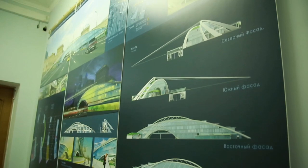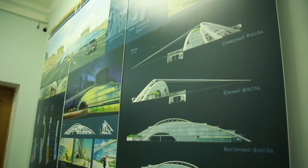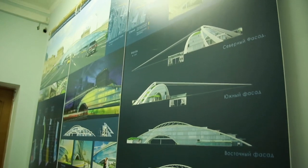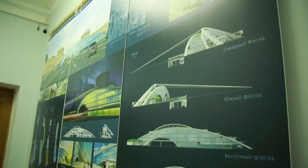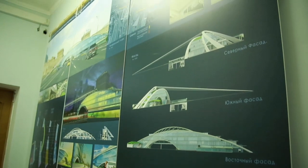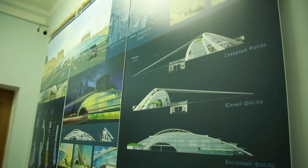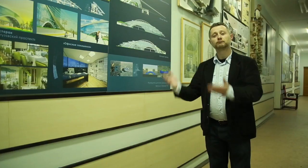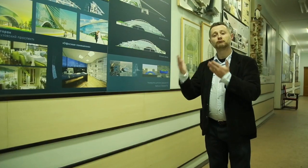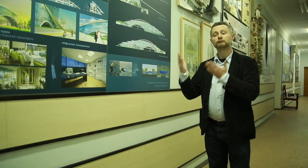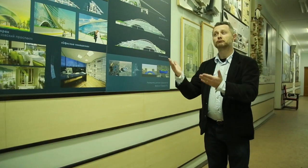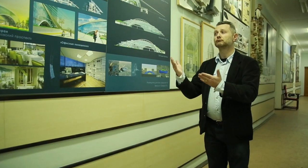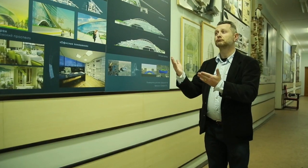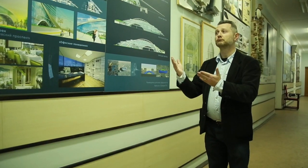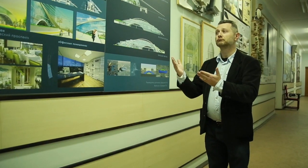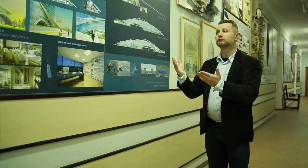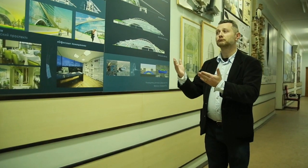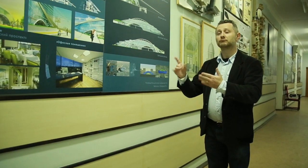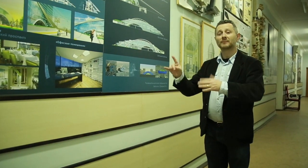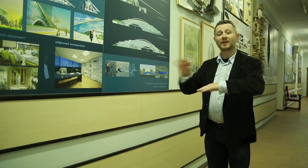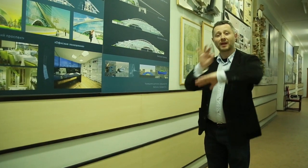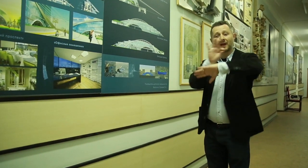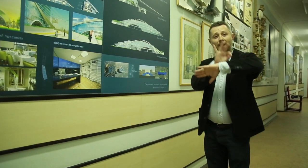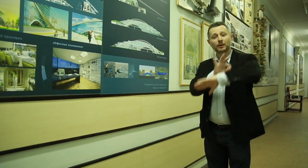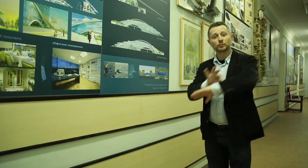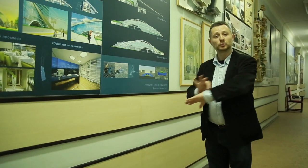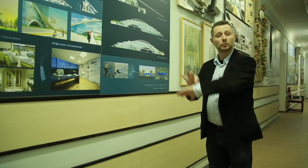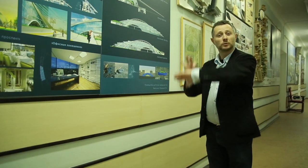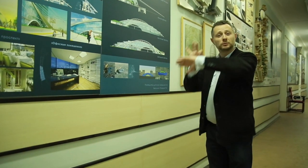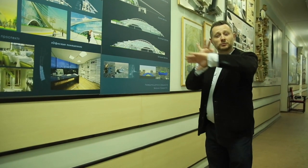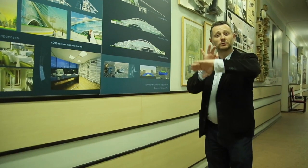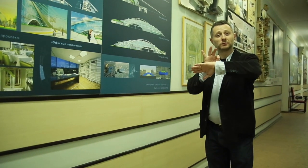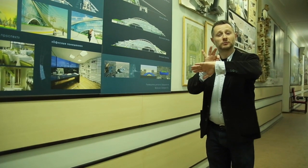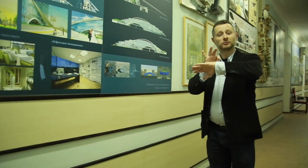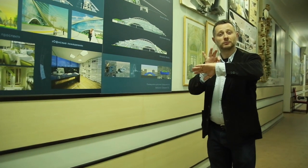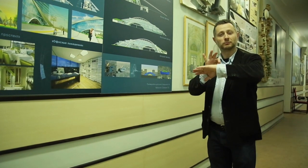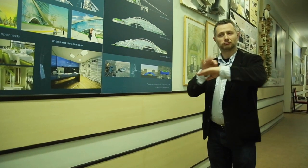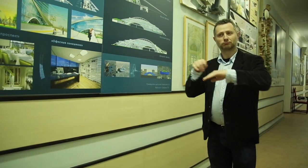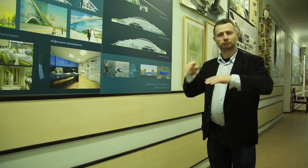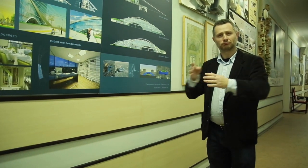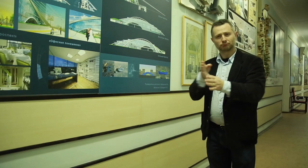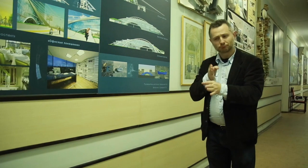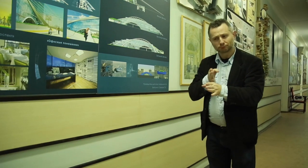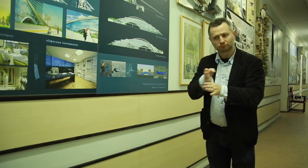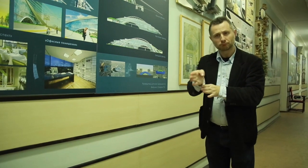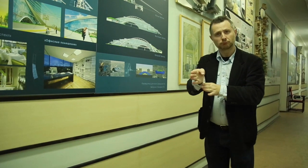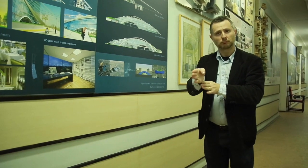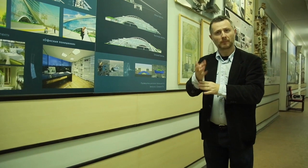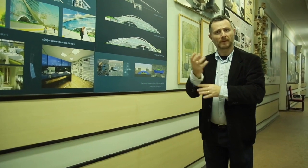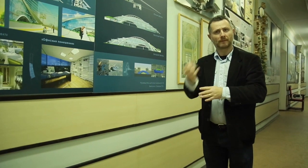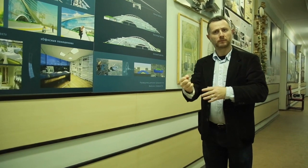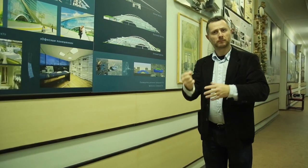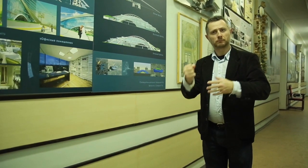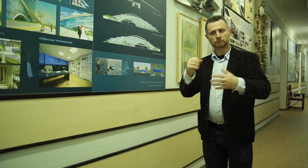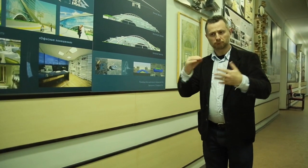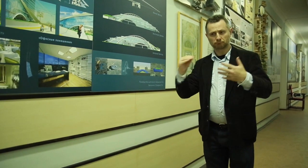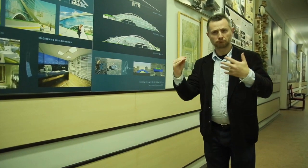(Pavel Sakharov) This board is an exhibit that shows off the architecture program at RGSAI [Russian Government Specialized